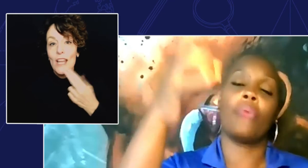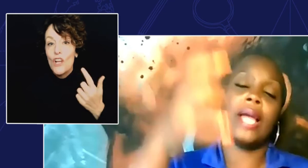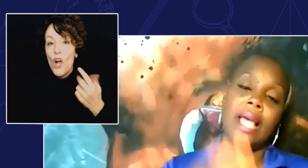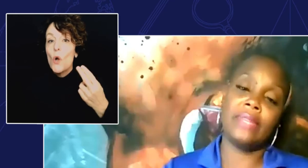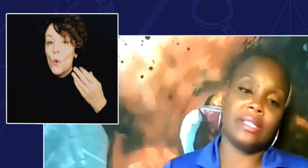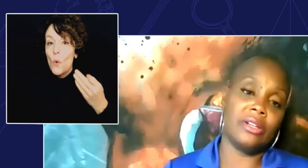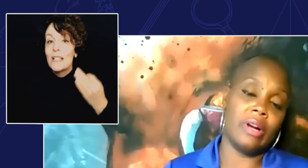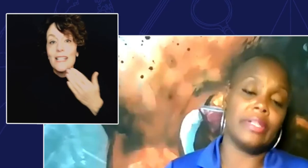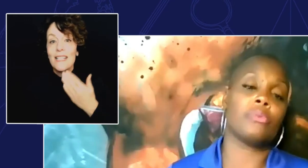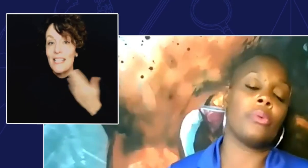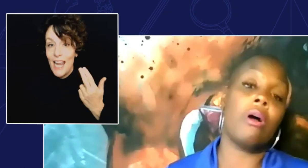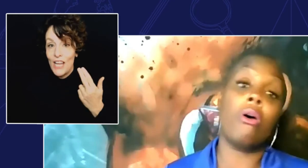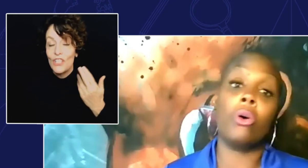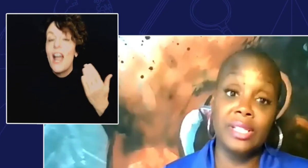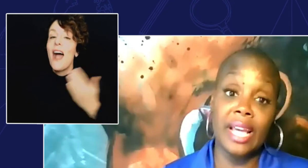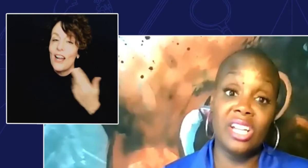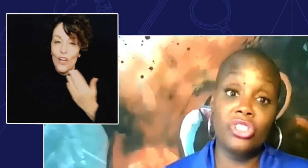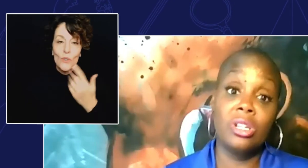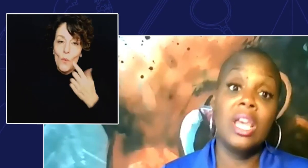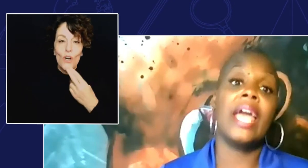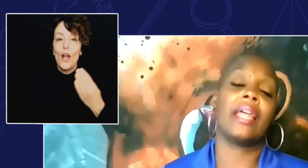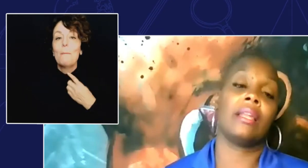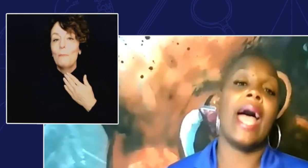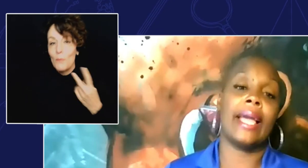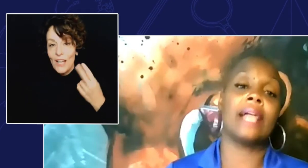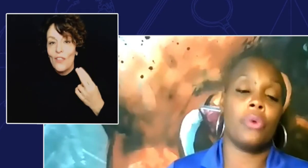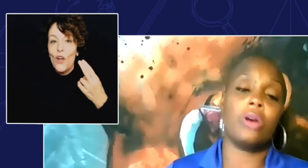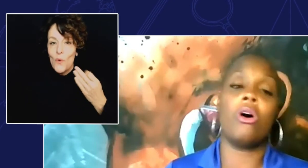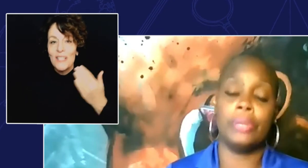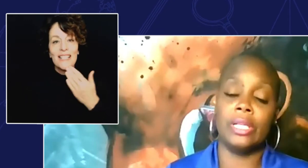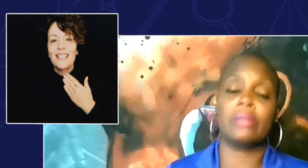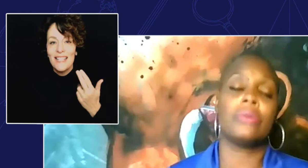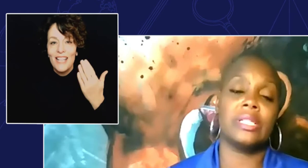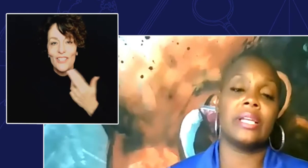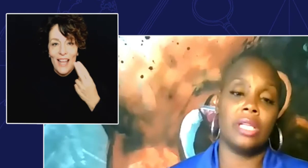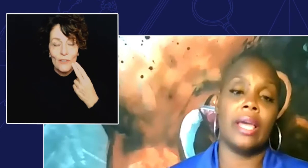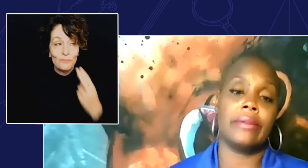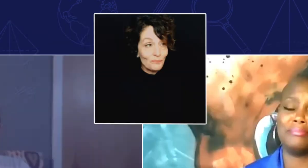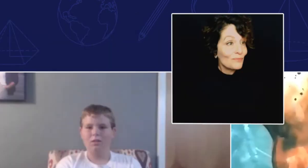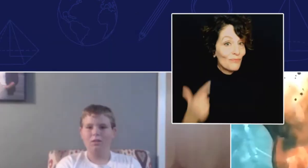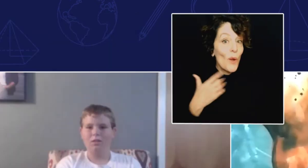but right down the center of it is what we call "core stage," and I got to work on putting the core stage together.